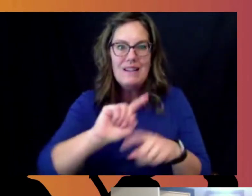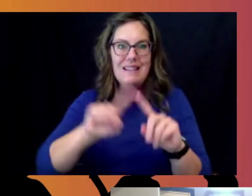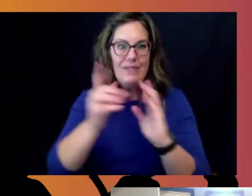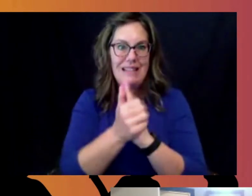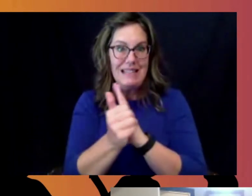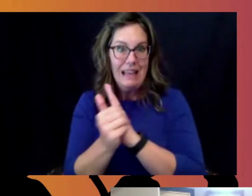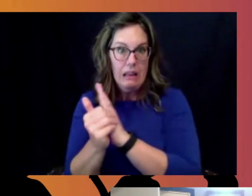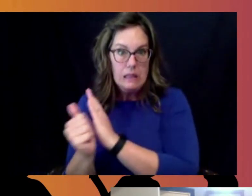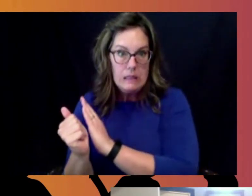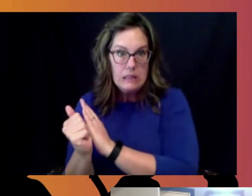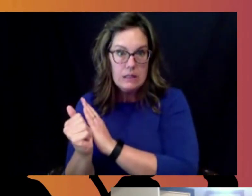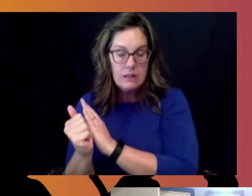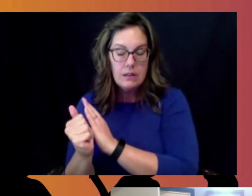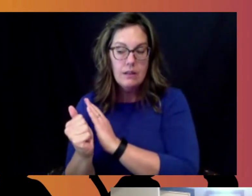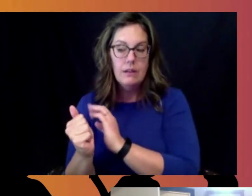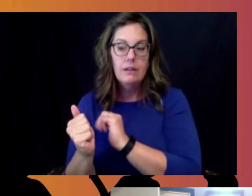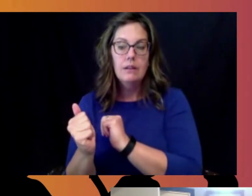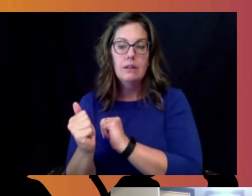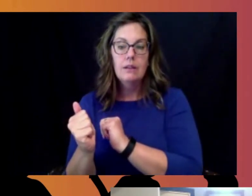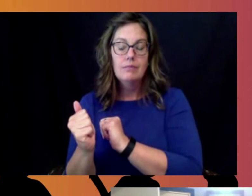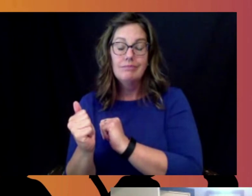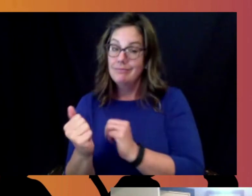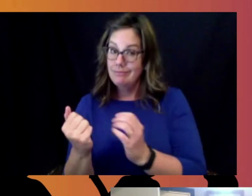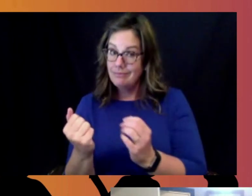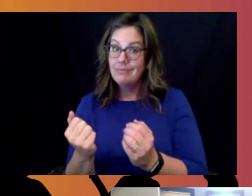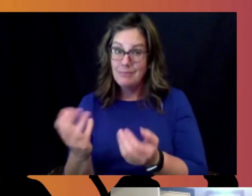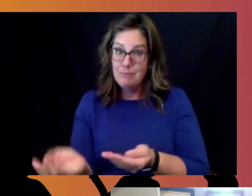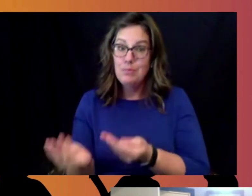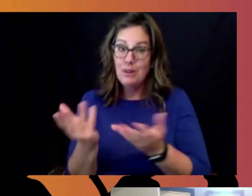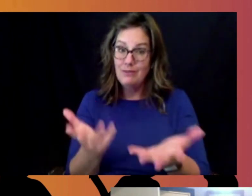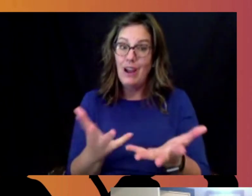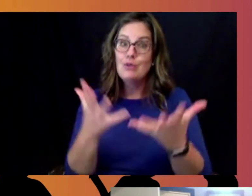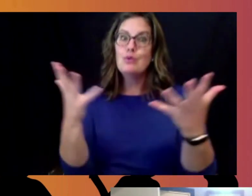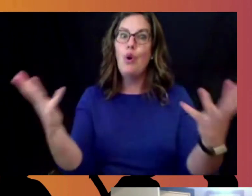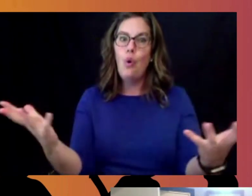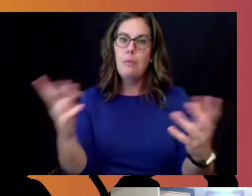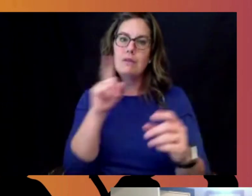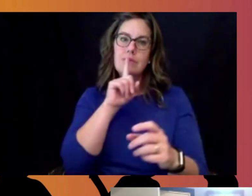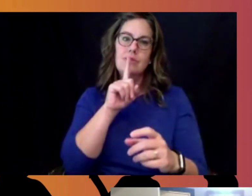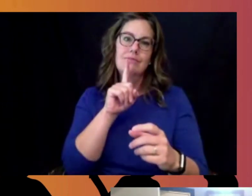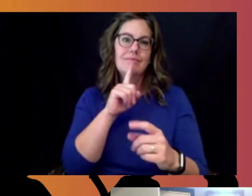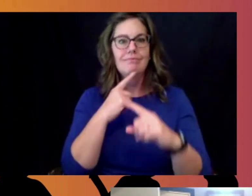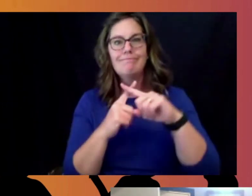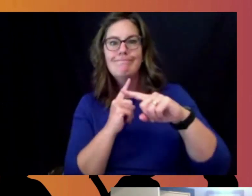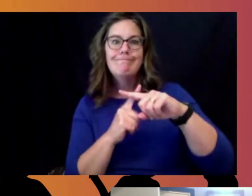you're able to use them bring so much promise and possibility to the movement